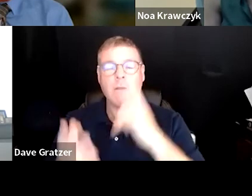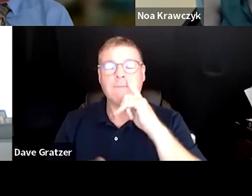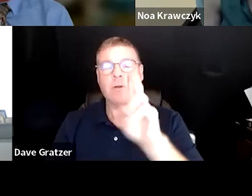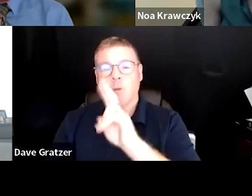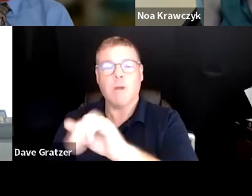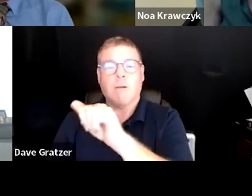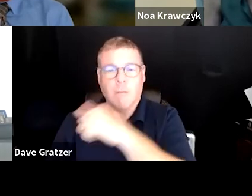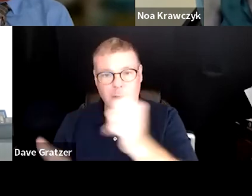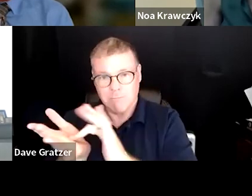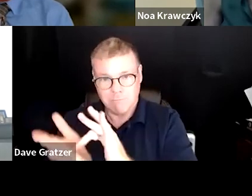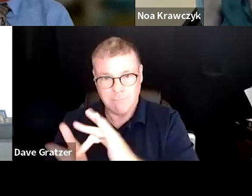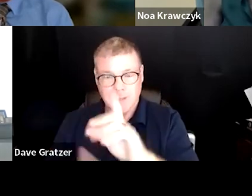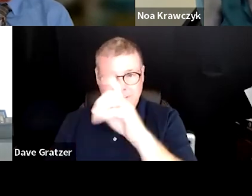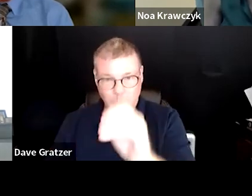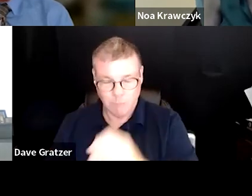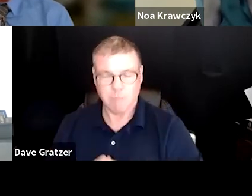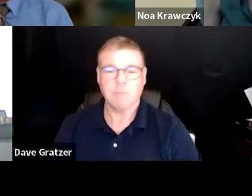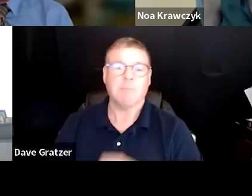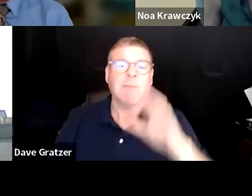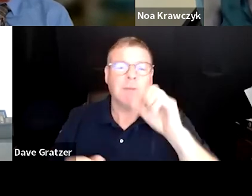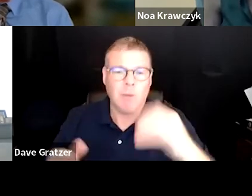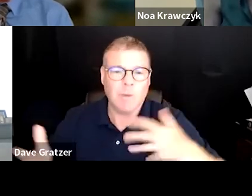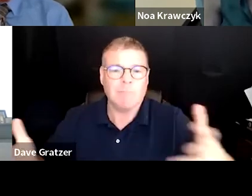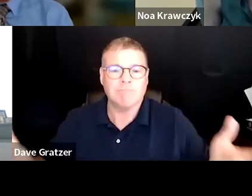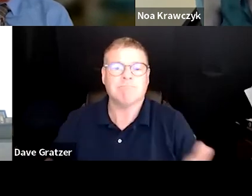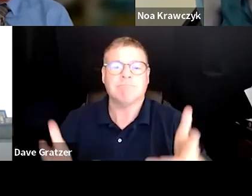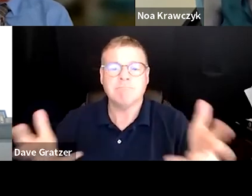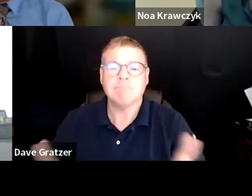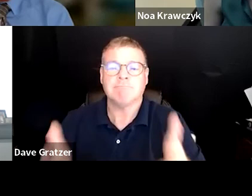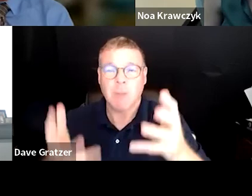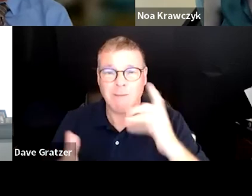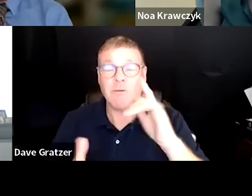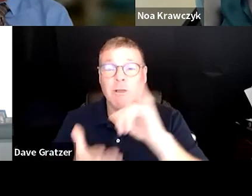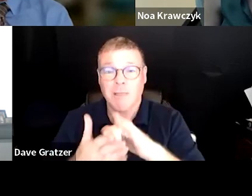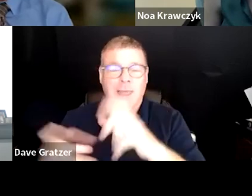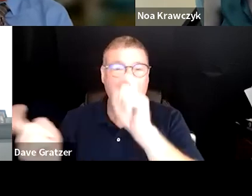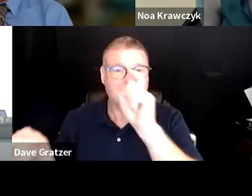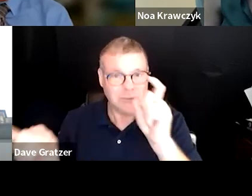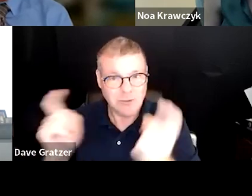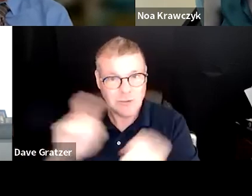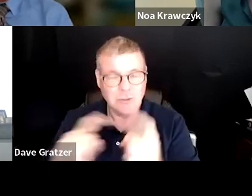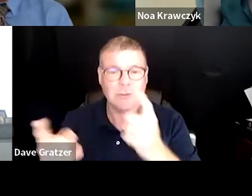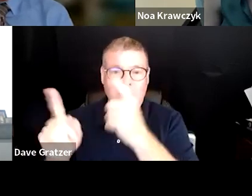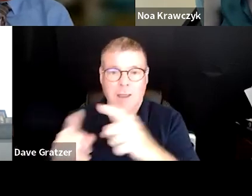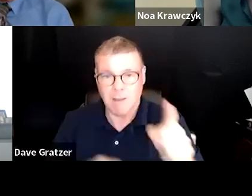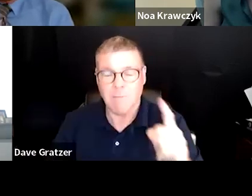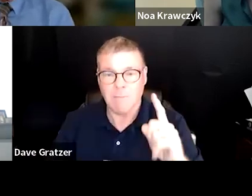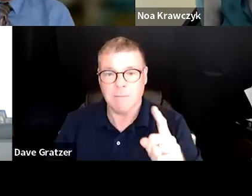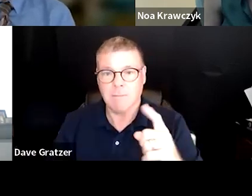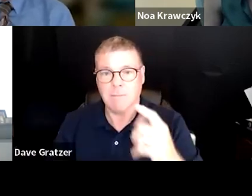And we've been really pushing sort of advocating for that shift to happen over the last three years.